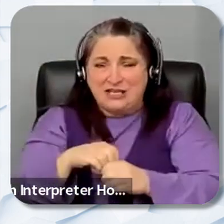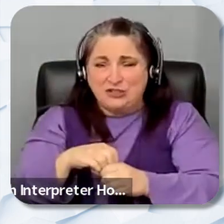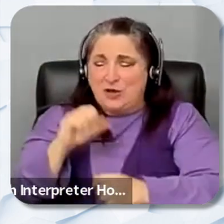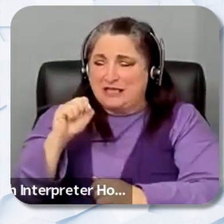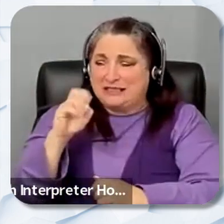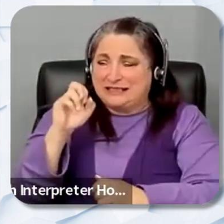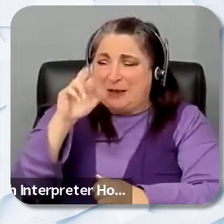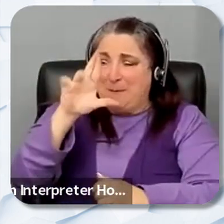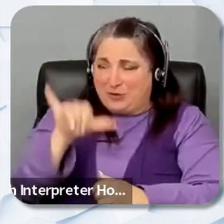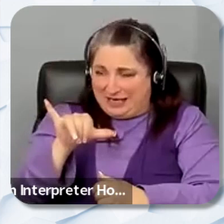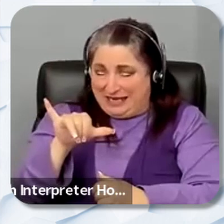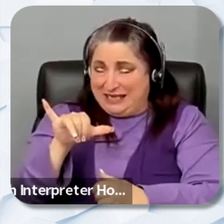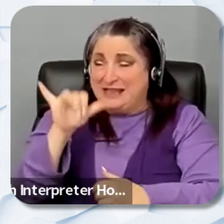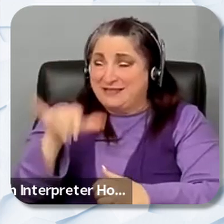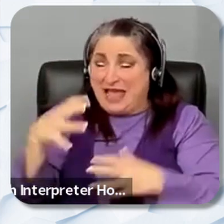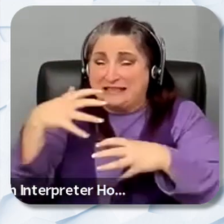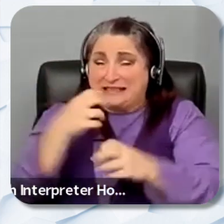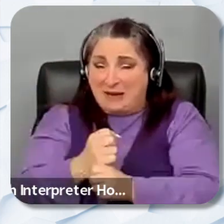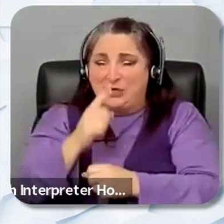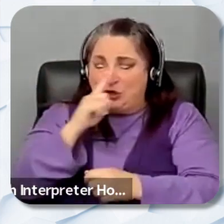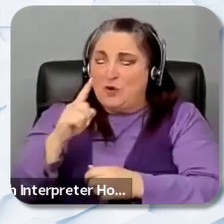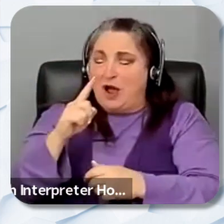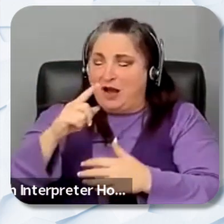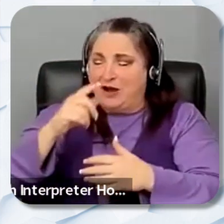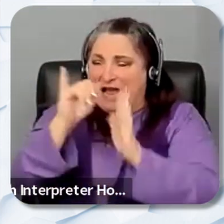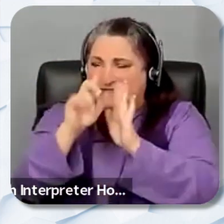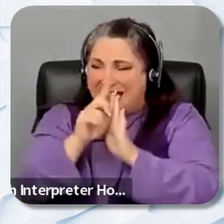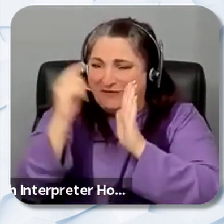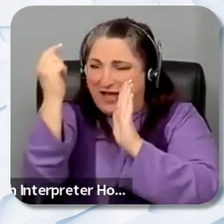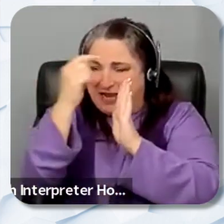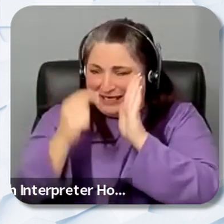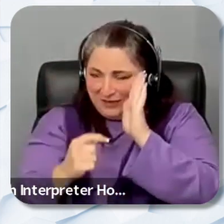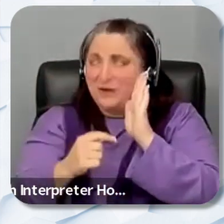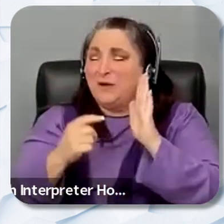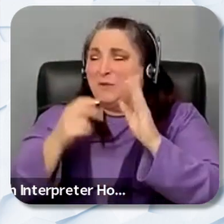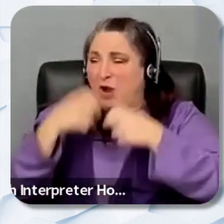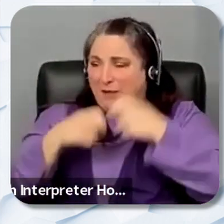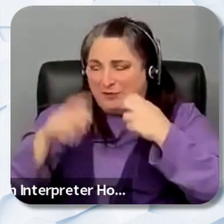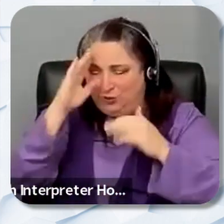are identifying problems that you will move forward with into Step 2, and begin addressing